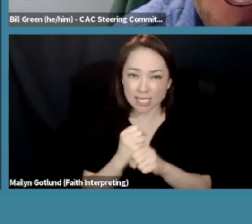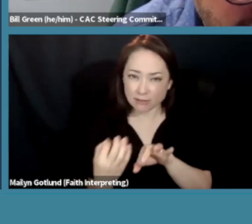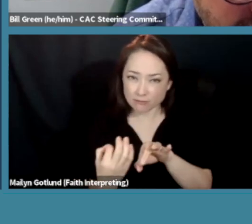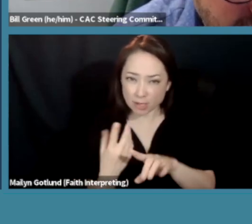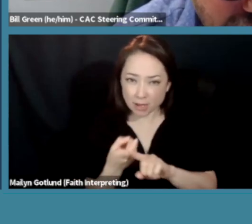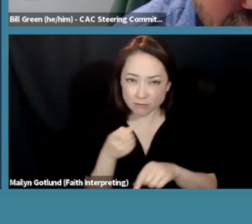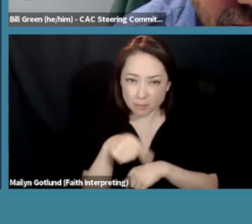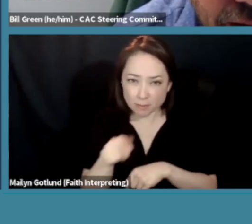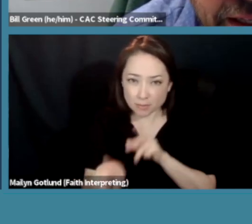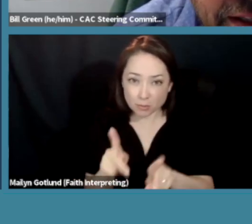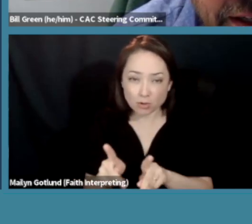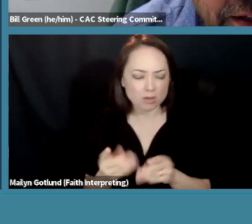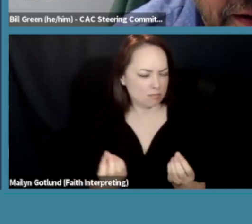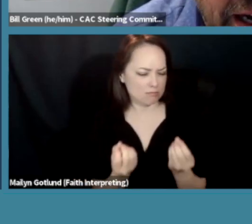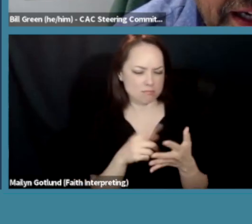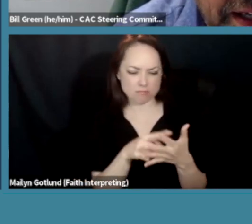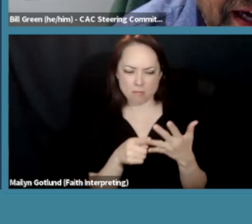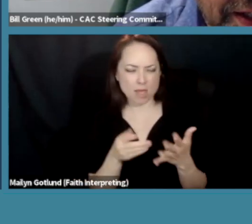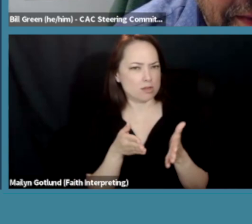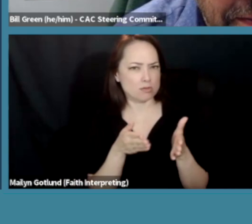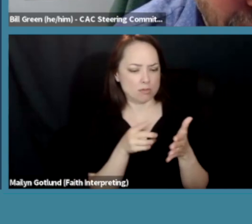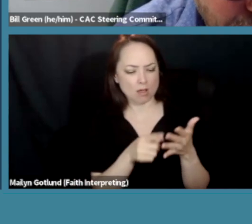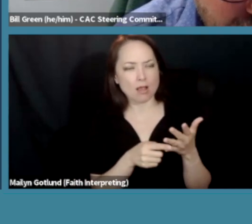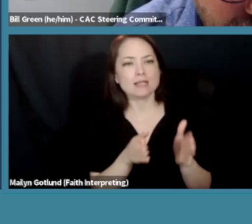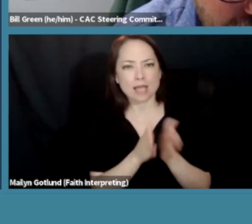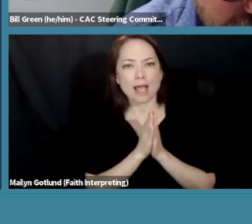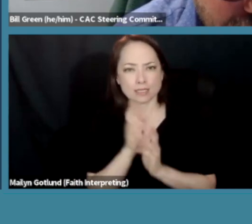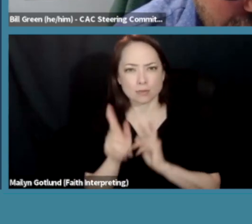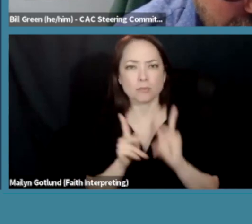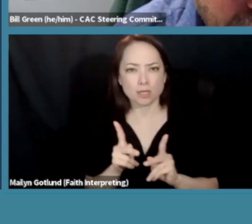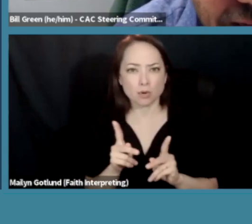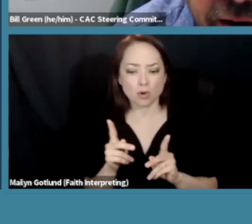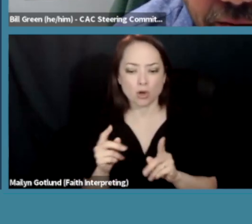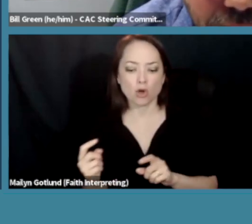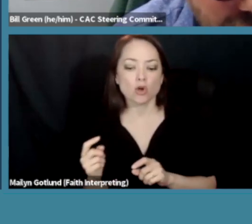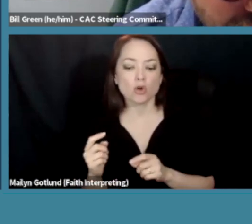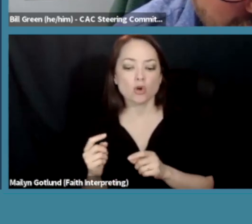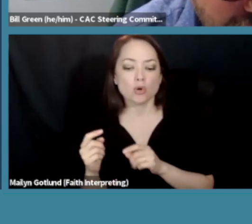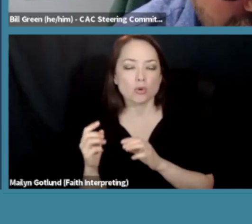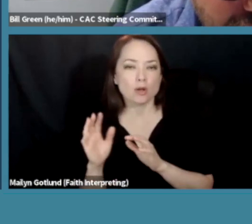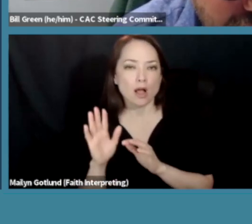There's a lot of ways to actually ask people to give their feedback